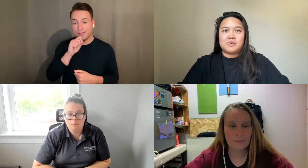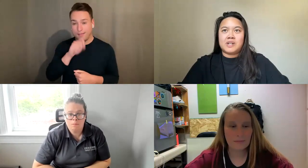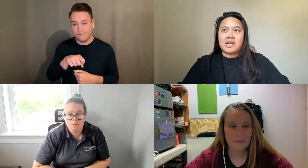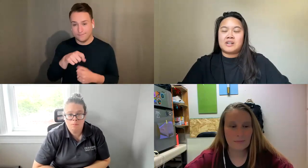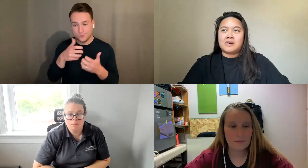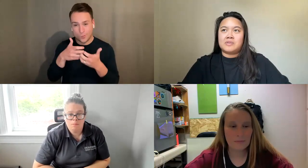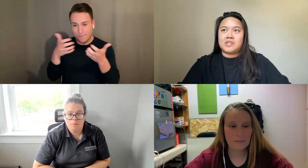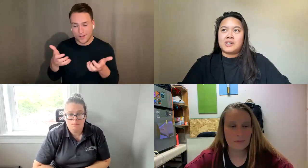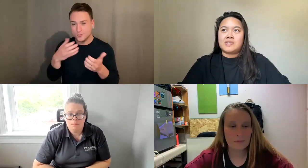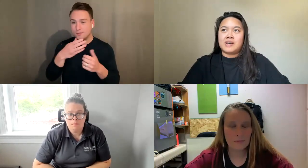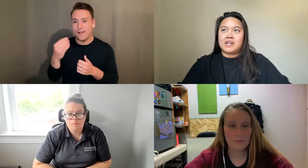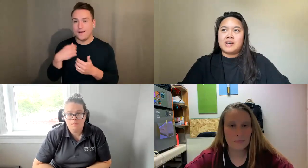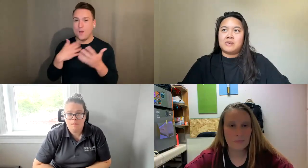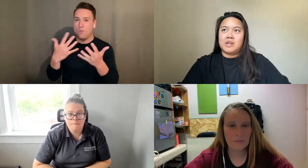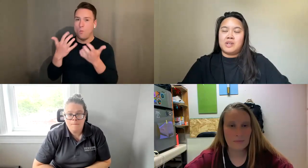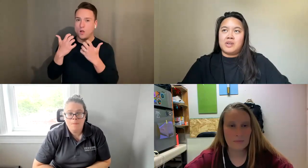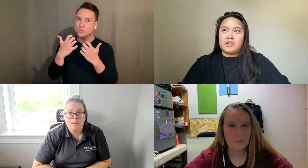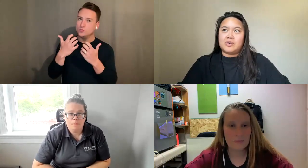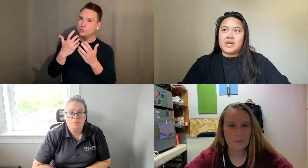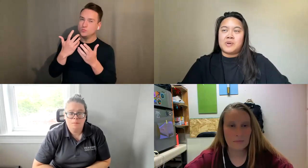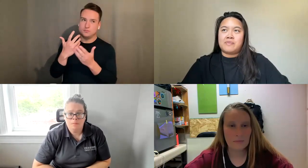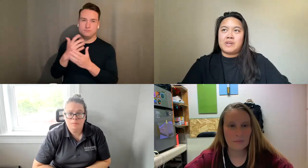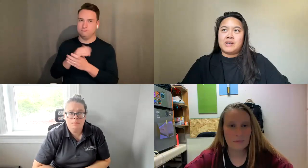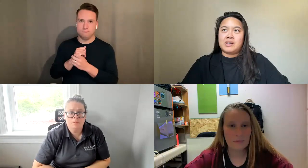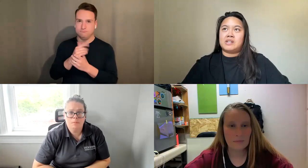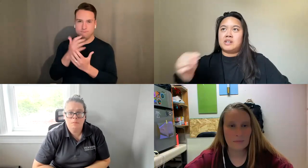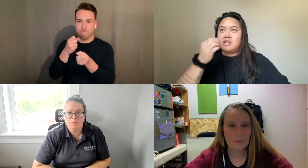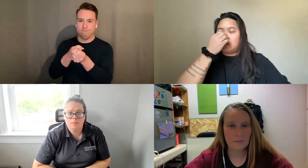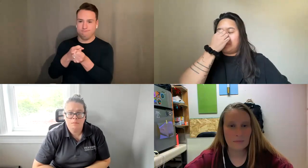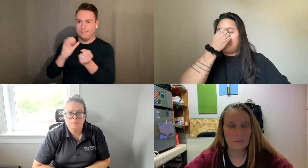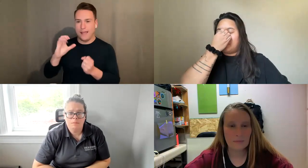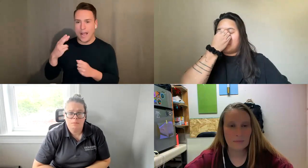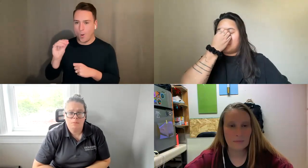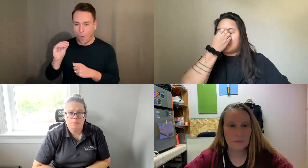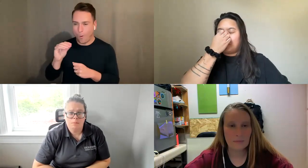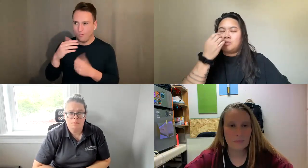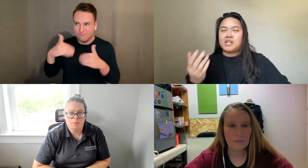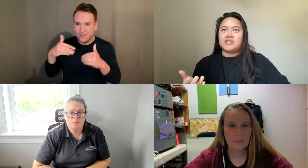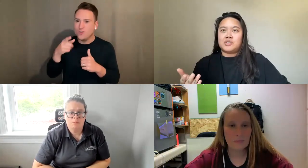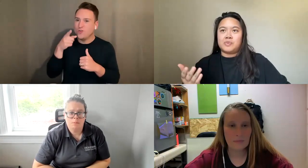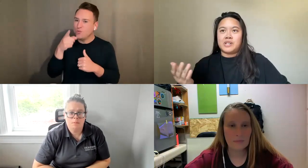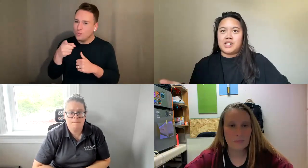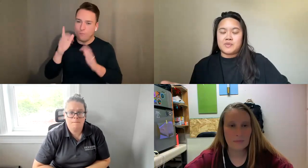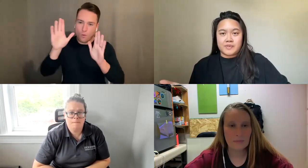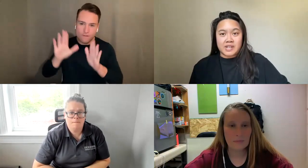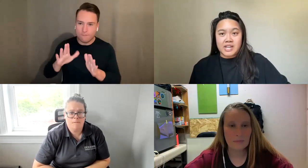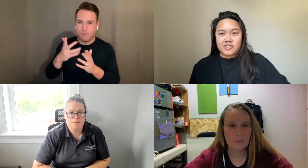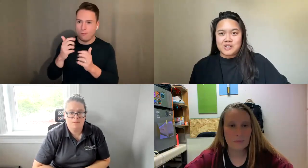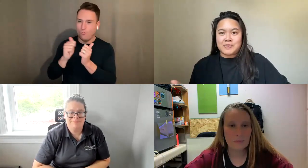And I do want to echo just how great you have been in communication with Lost River Vacations